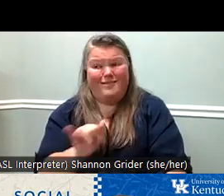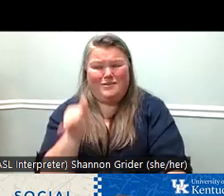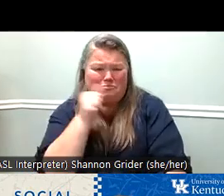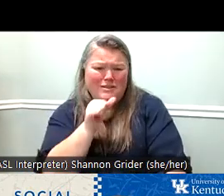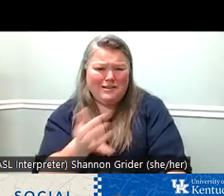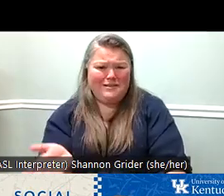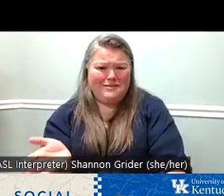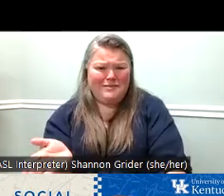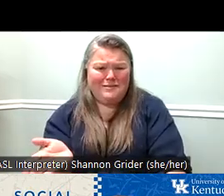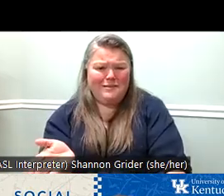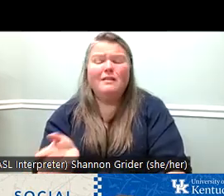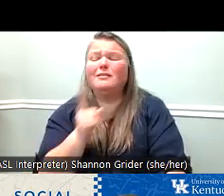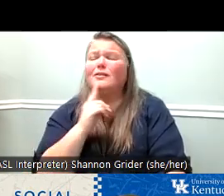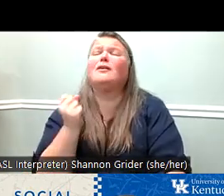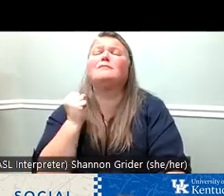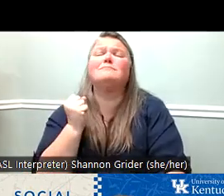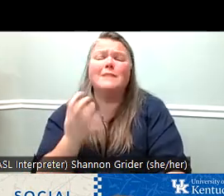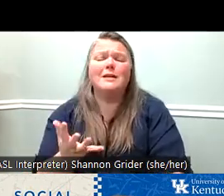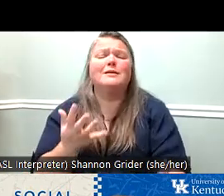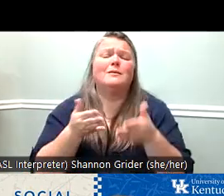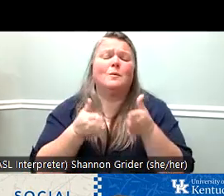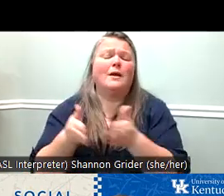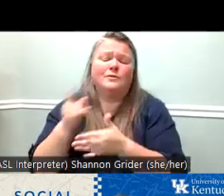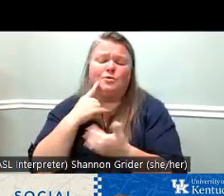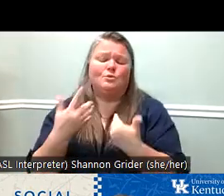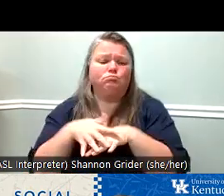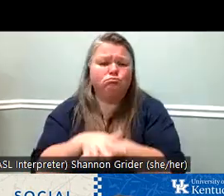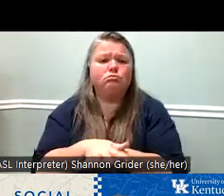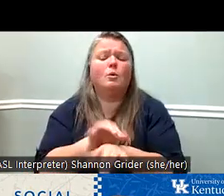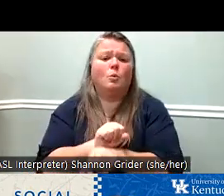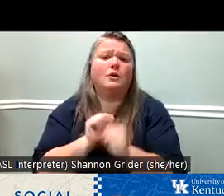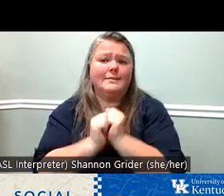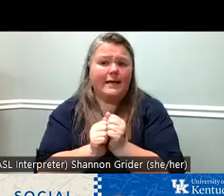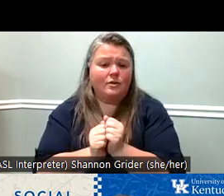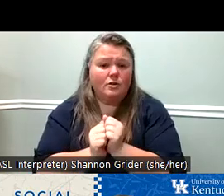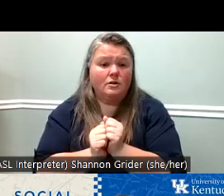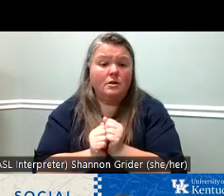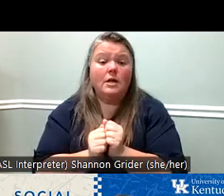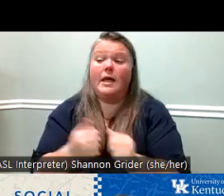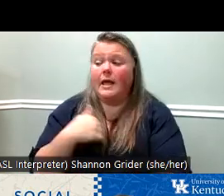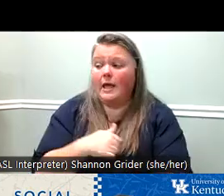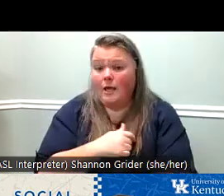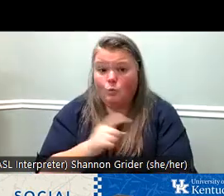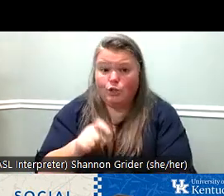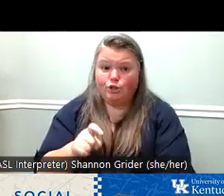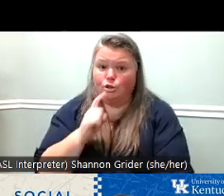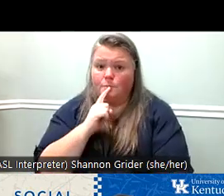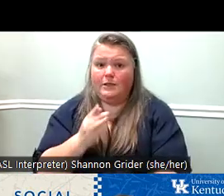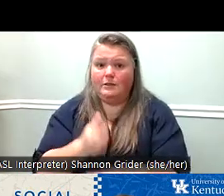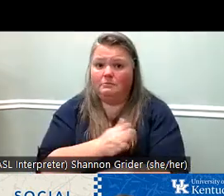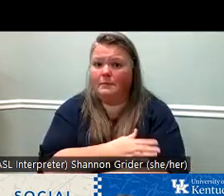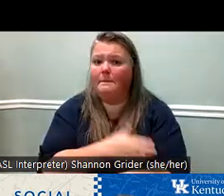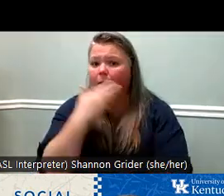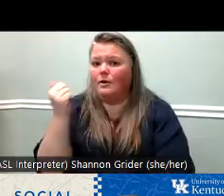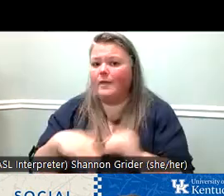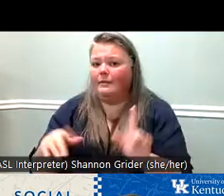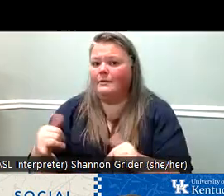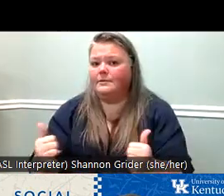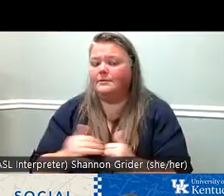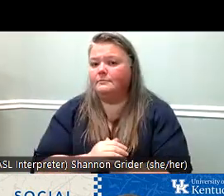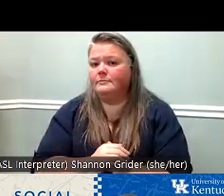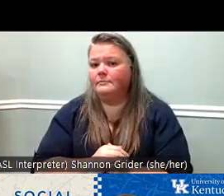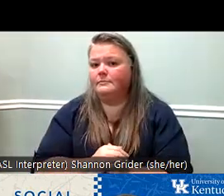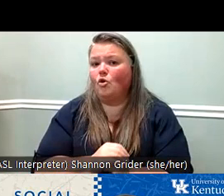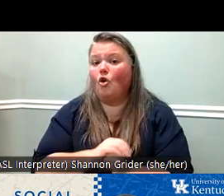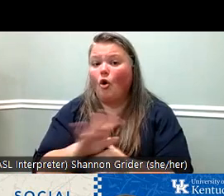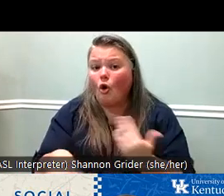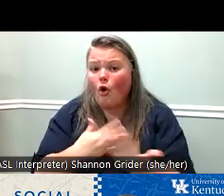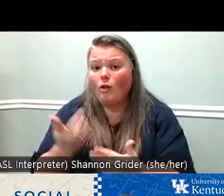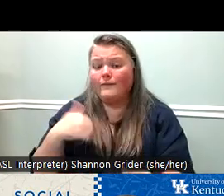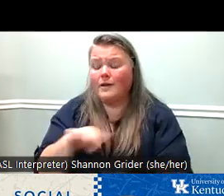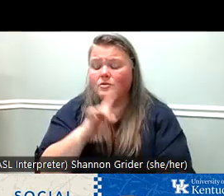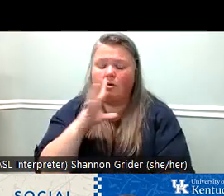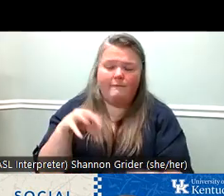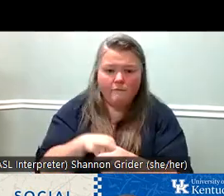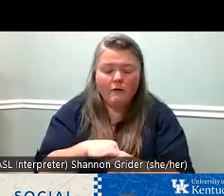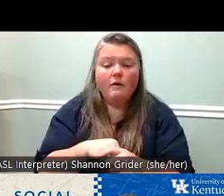AUDIOLOGISTS CANNOT TREAT. MENTAL HEALTH PROVIDERS HAVE TO INCREASE THEIR KNOWLEDGE AND AWARENESS OF HOW TO WORK WITH HEARING LOSS SO THAT THEY DON'T TURN THEM AWAY